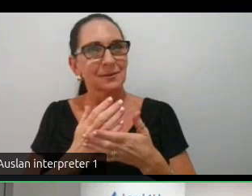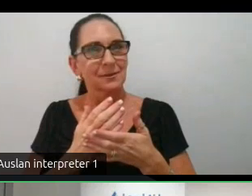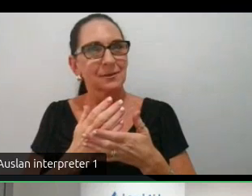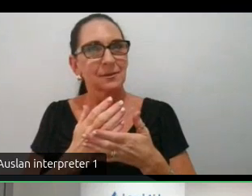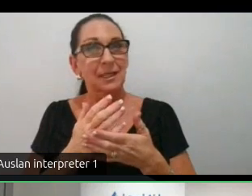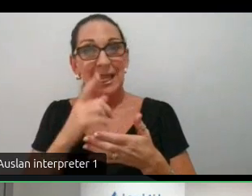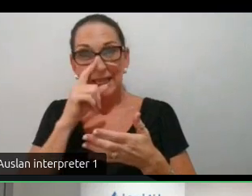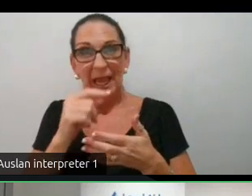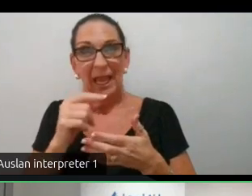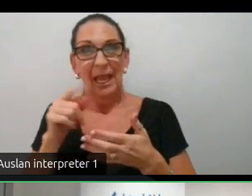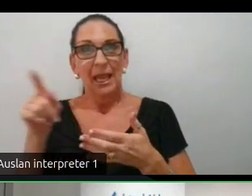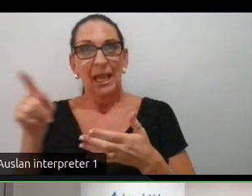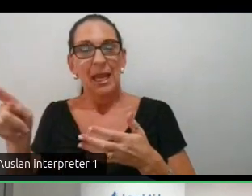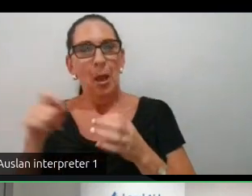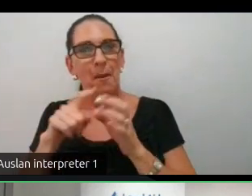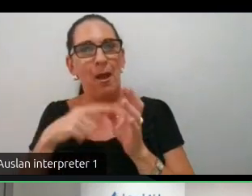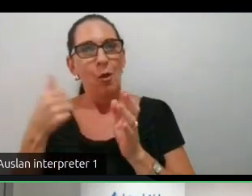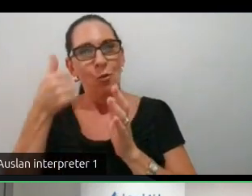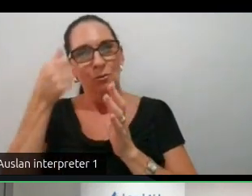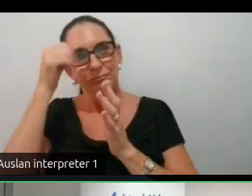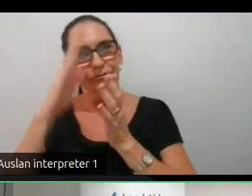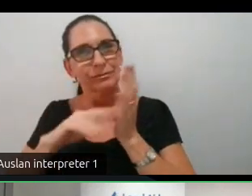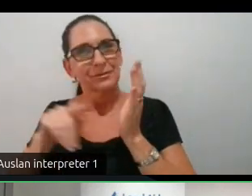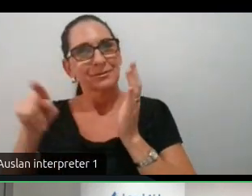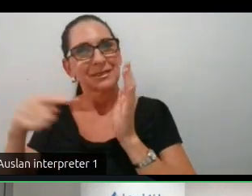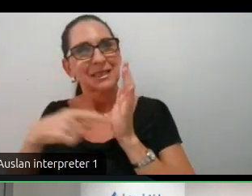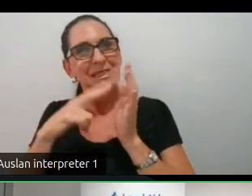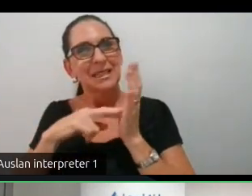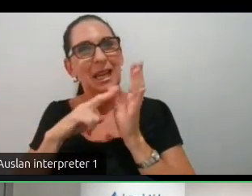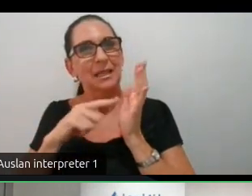There are things that can be done should be done by the experts at Tenants Queensland. That's who